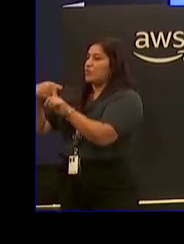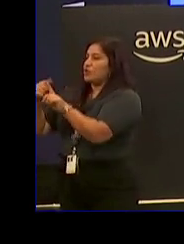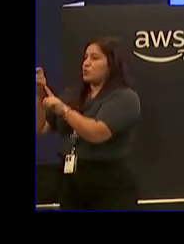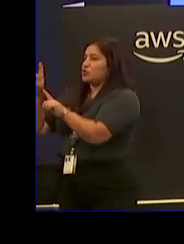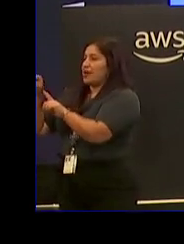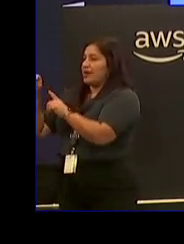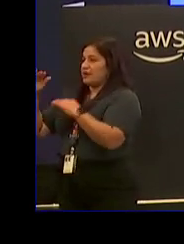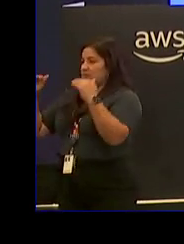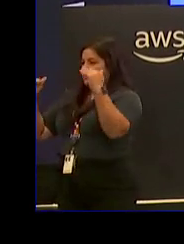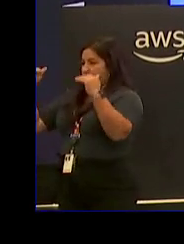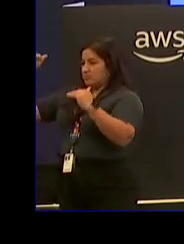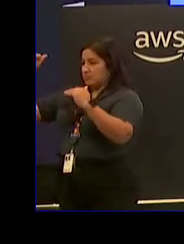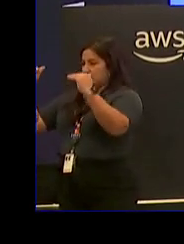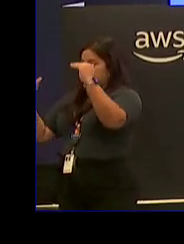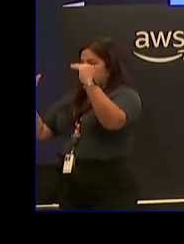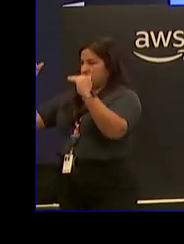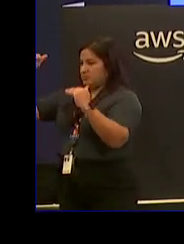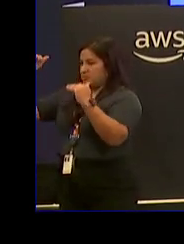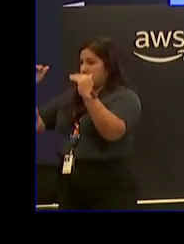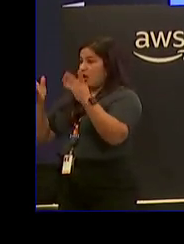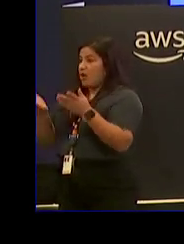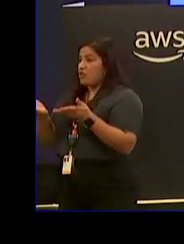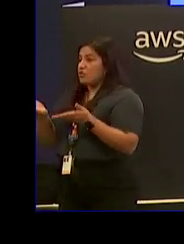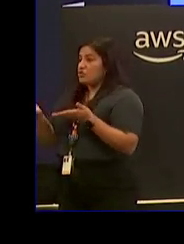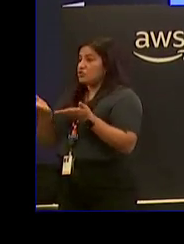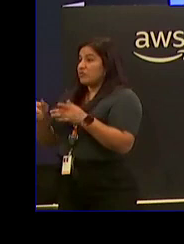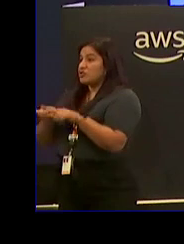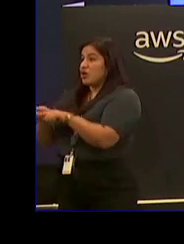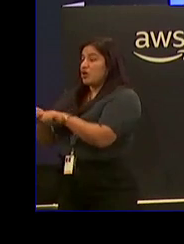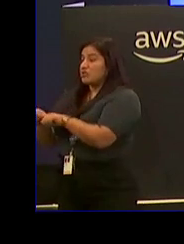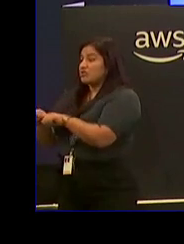The service also delivers a confidence score